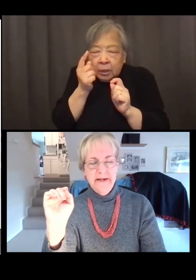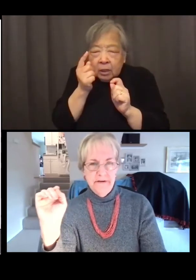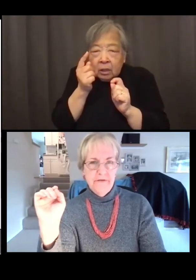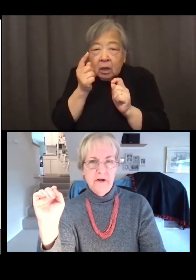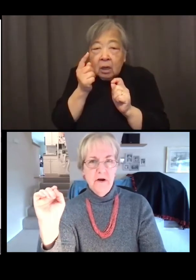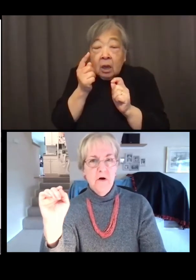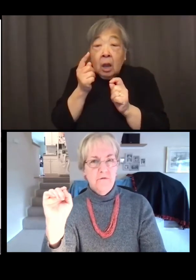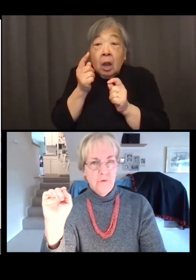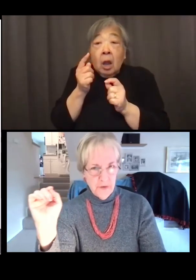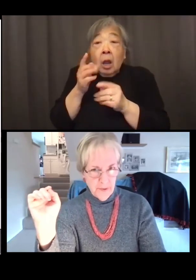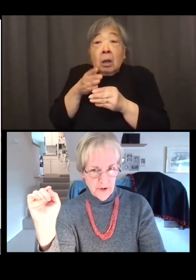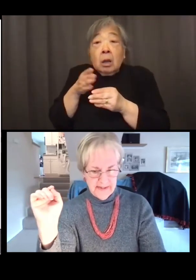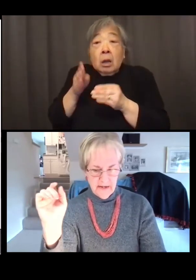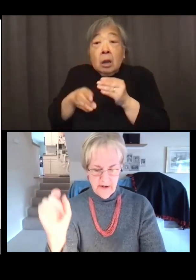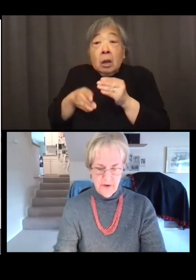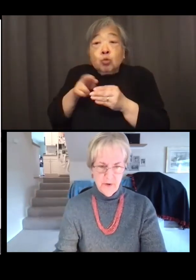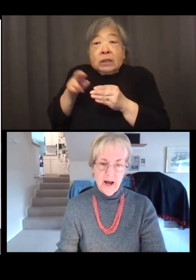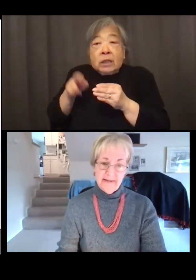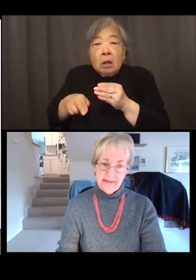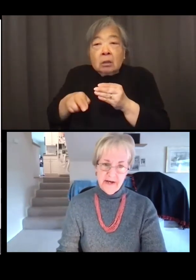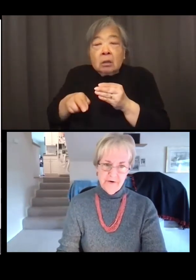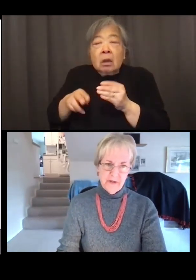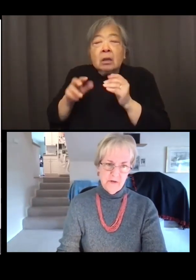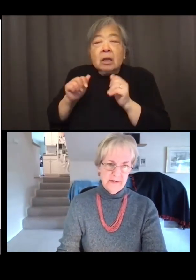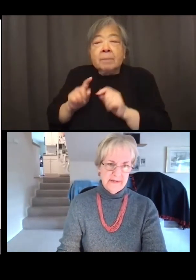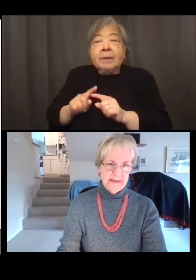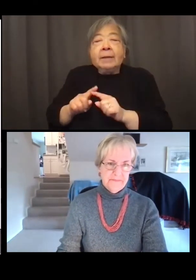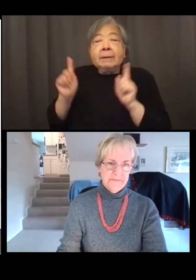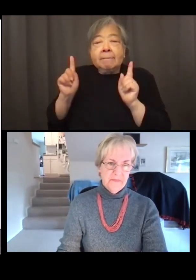different for the person who has the hearing loss